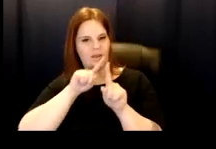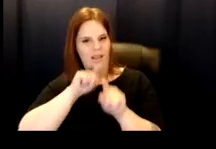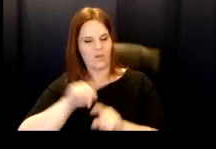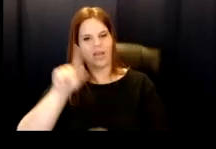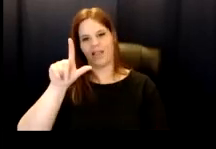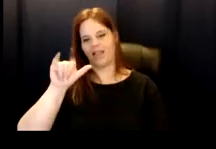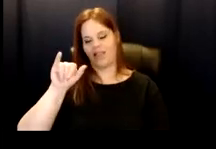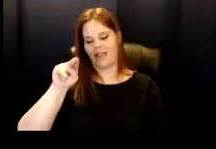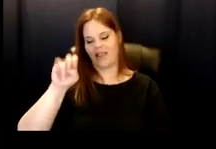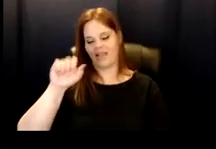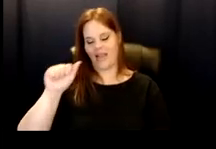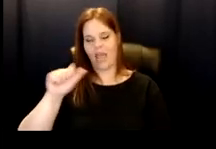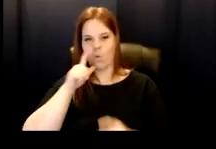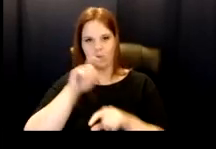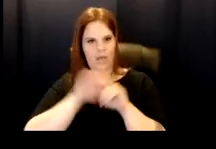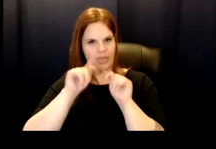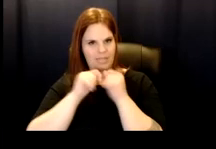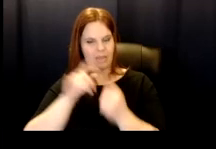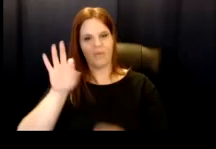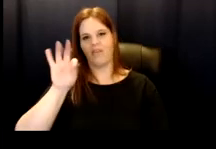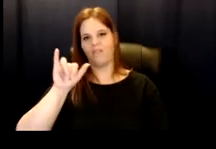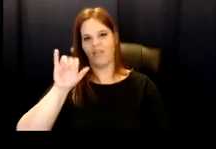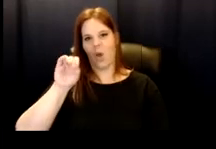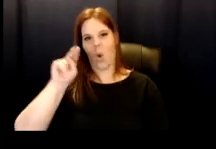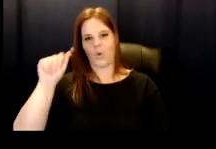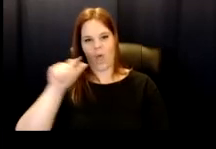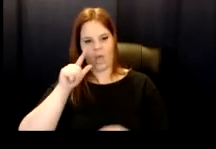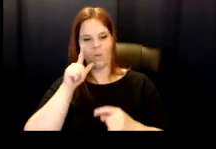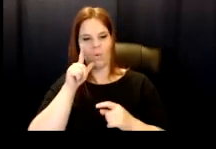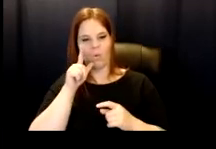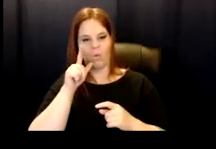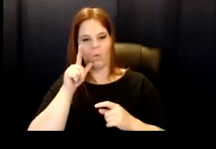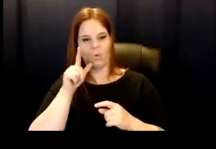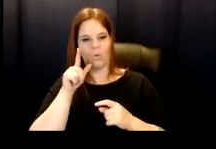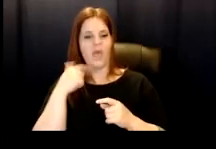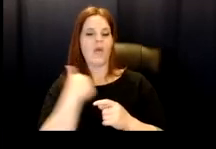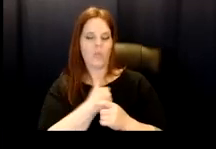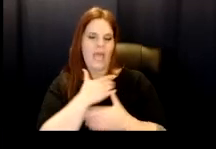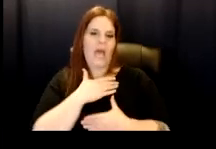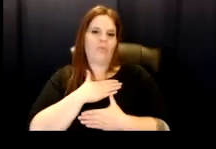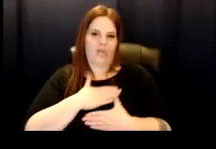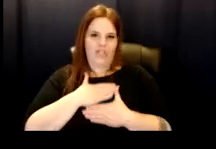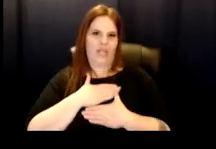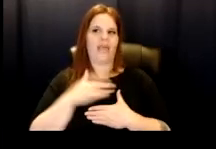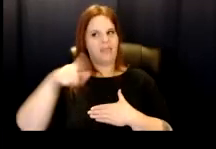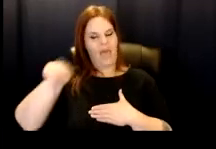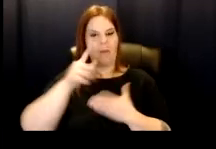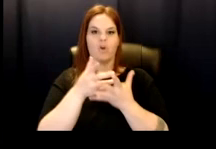with who is on our team and Fiona, and we appreciate them greatly. And Mark Harniss